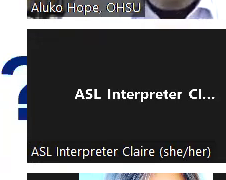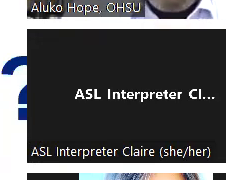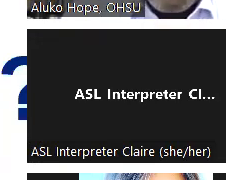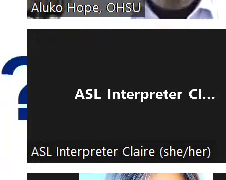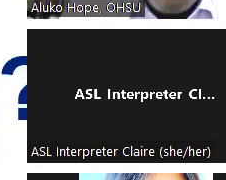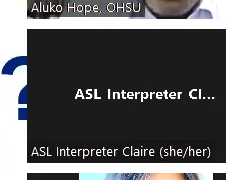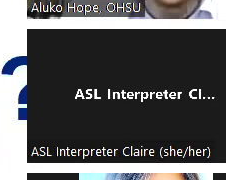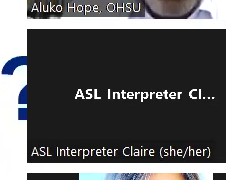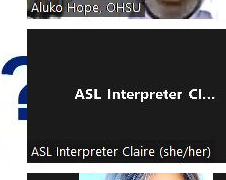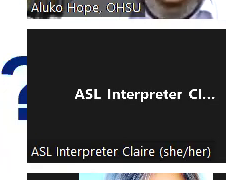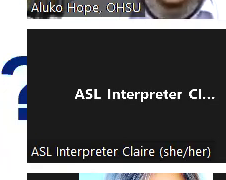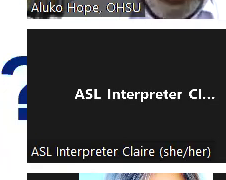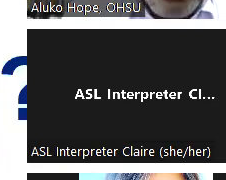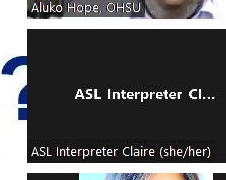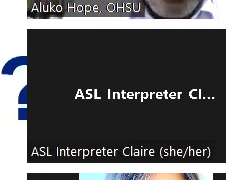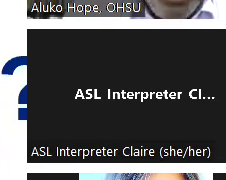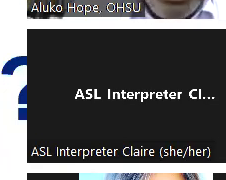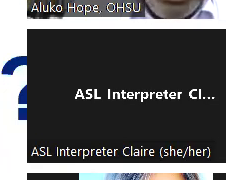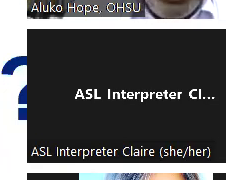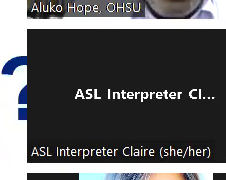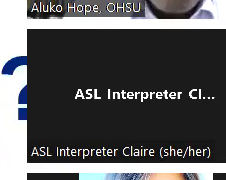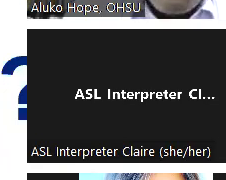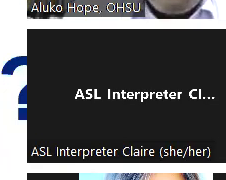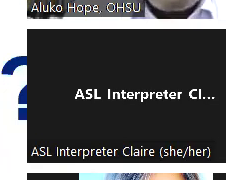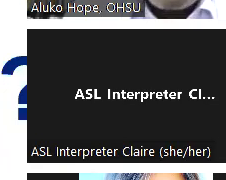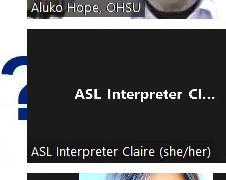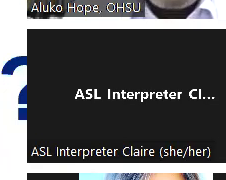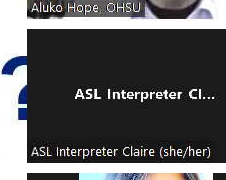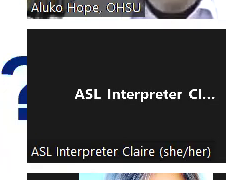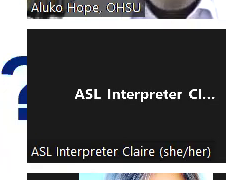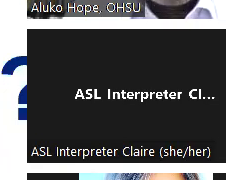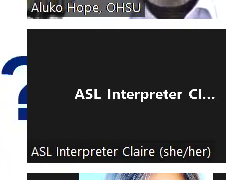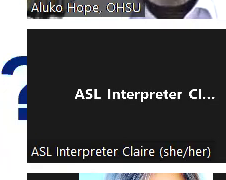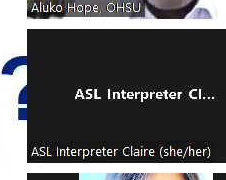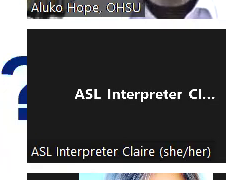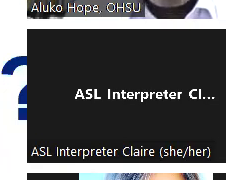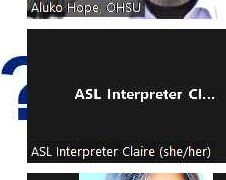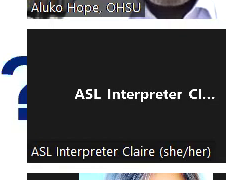a poorly named symptom complex that